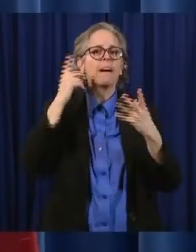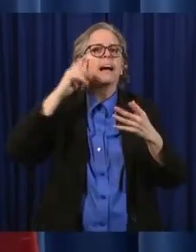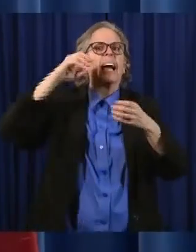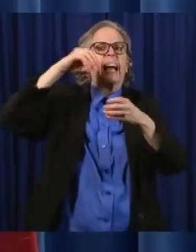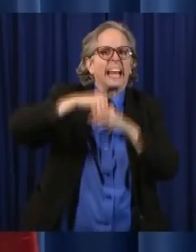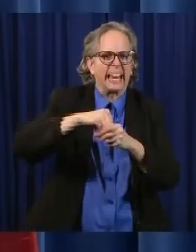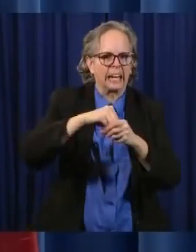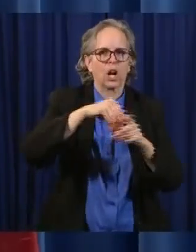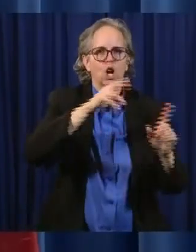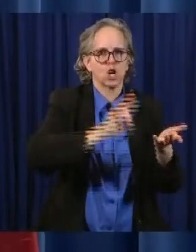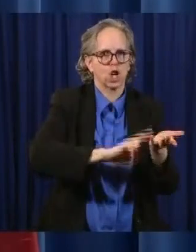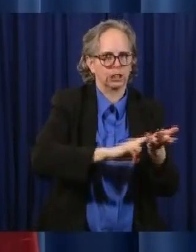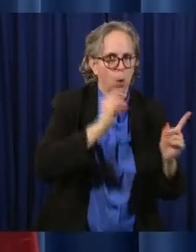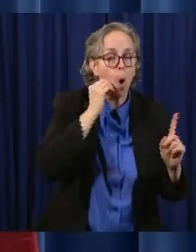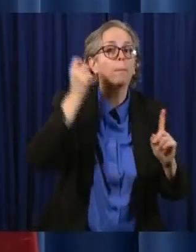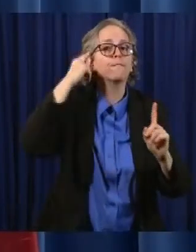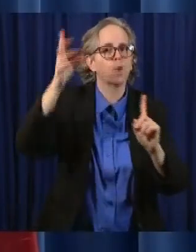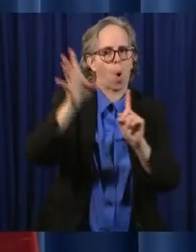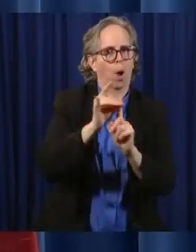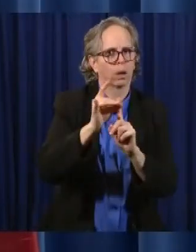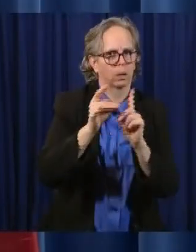SO WE WILL REPORT EACH NURSING